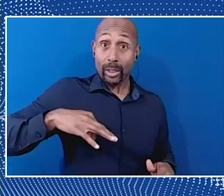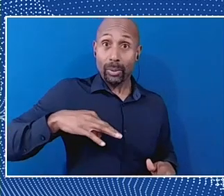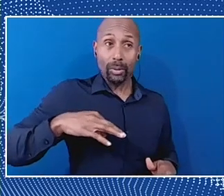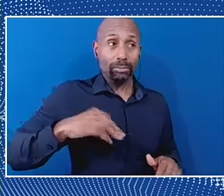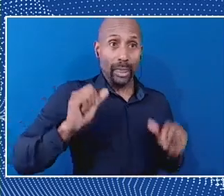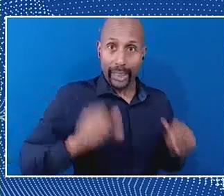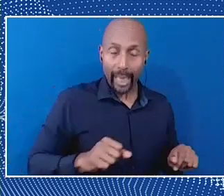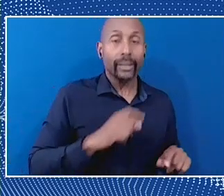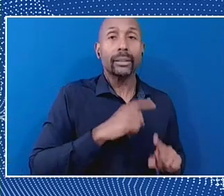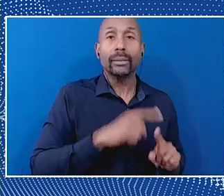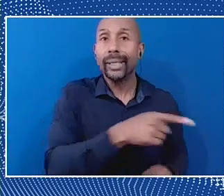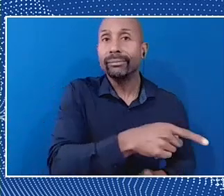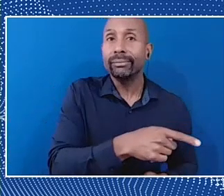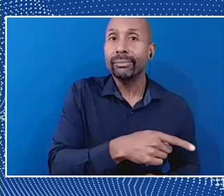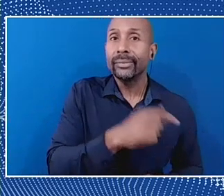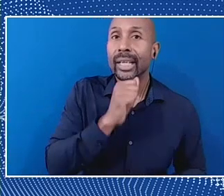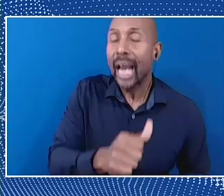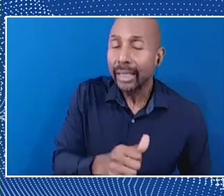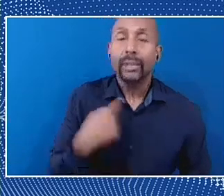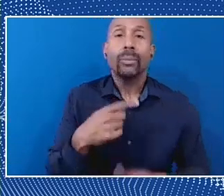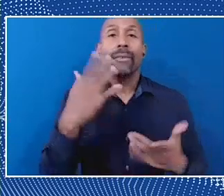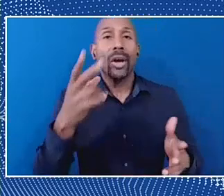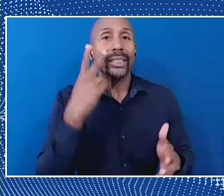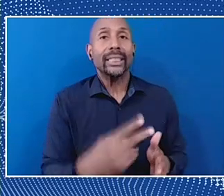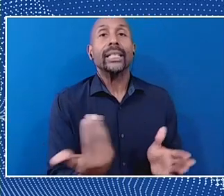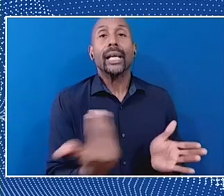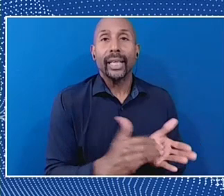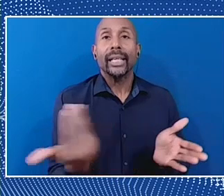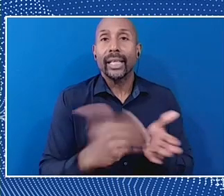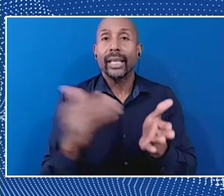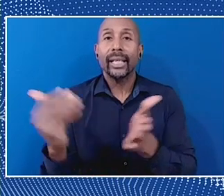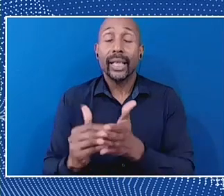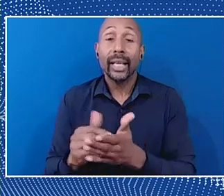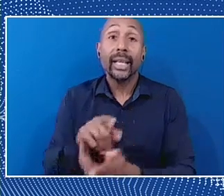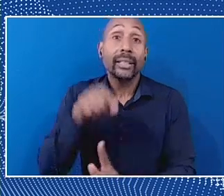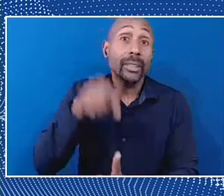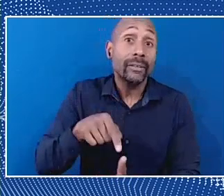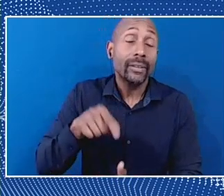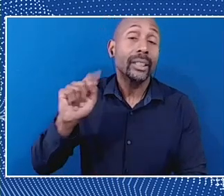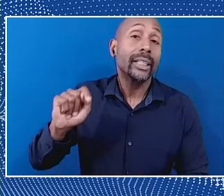contexts. We have specifically seen it with TPD in the past, and I commend the